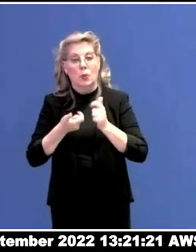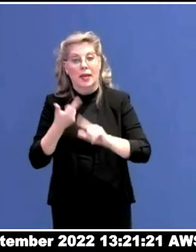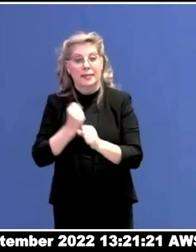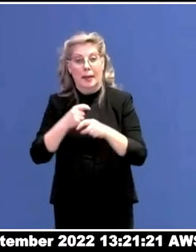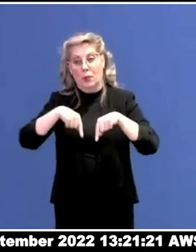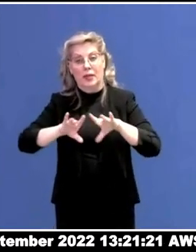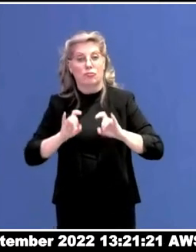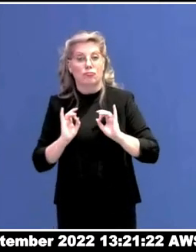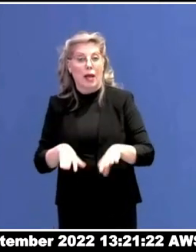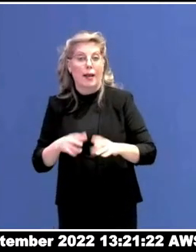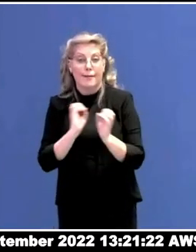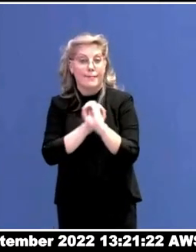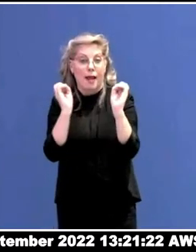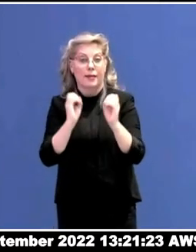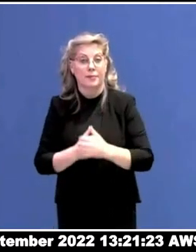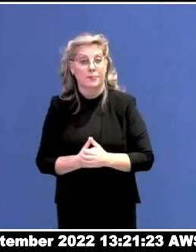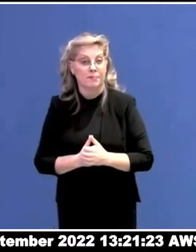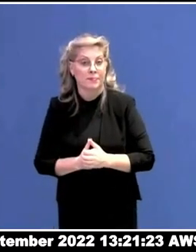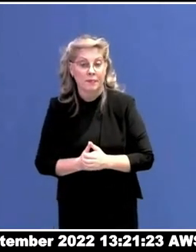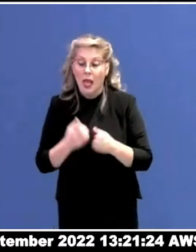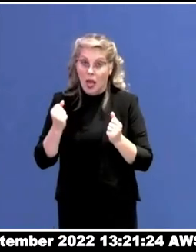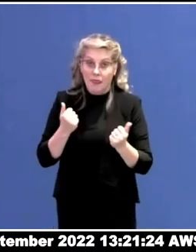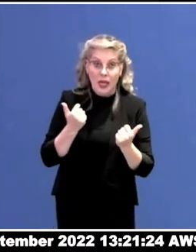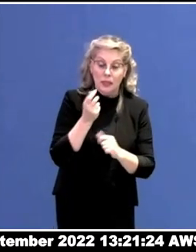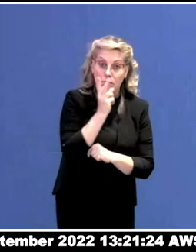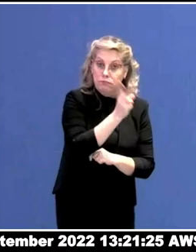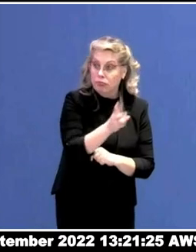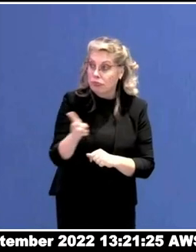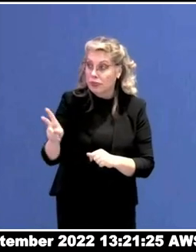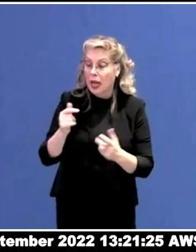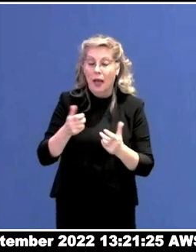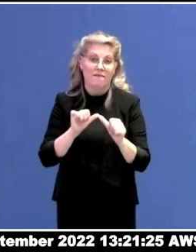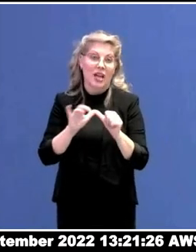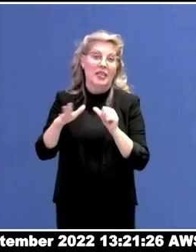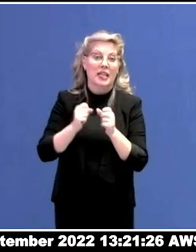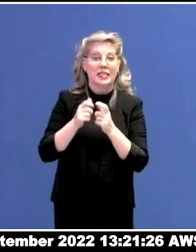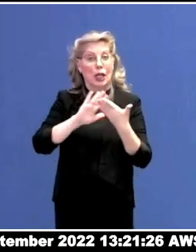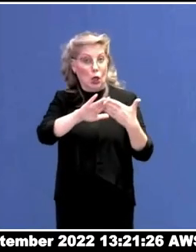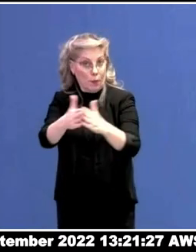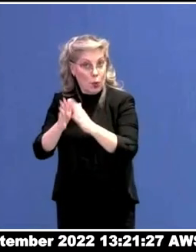There's many community organisations, NGOs that actually provide very successful support